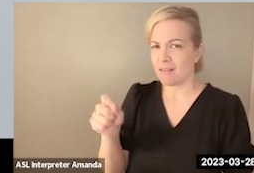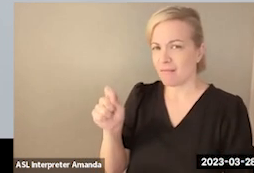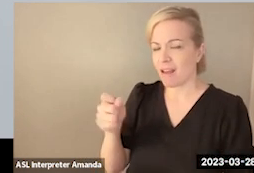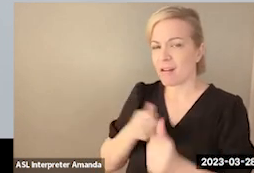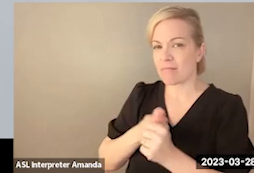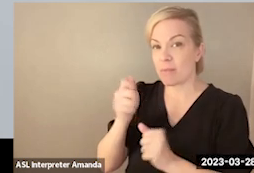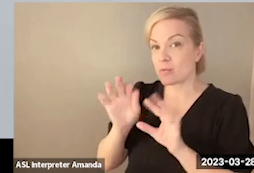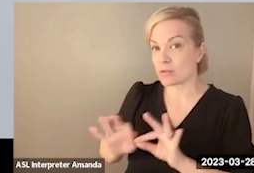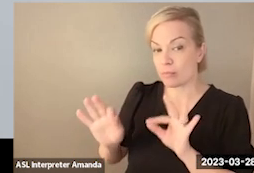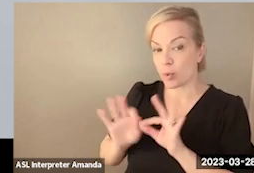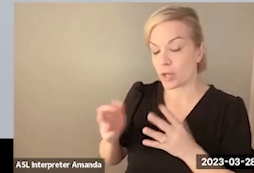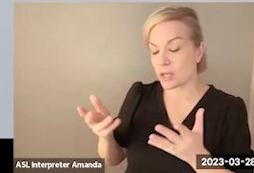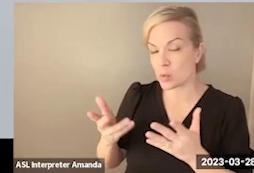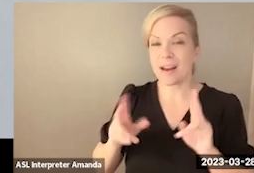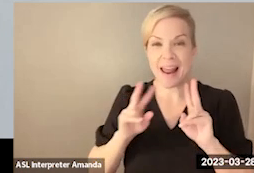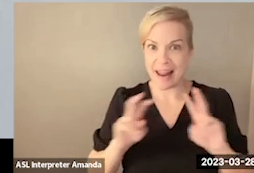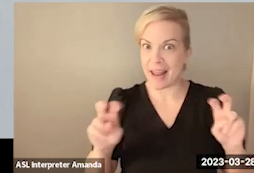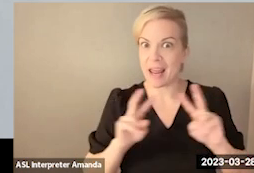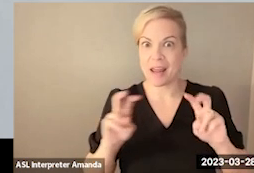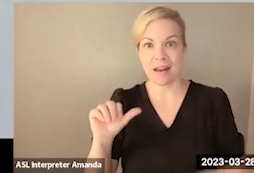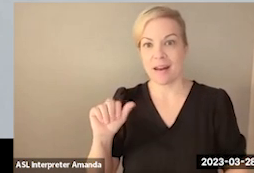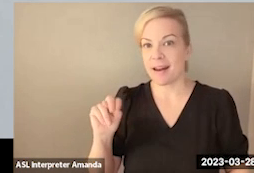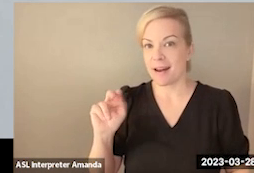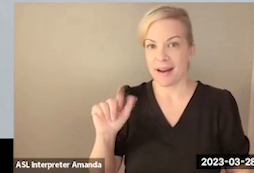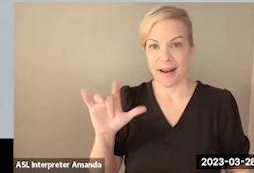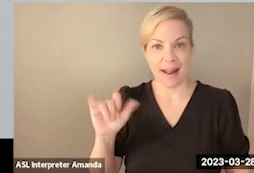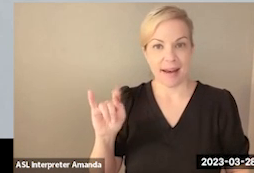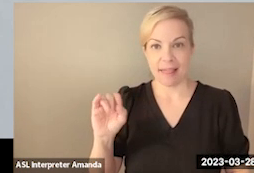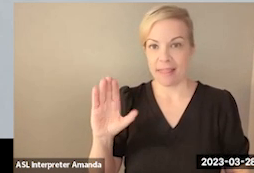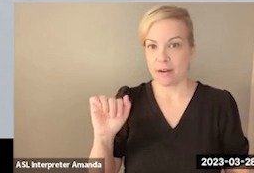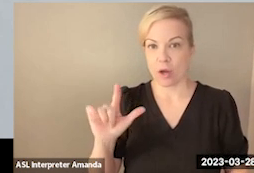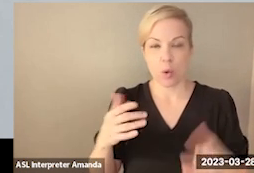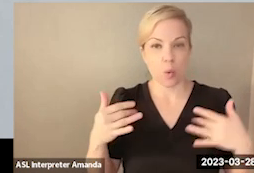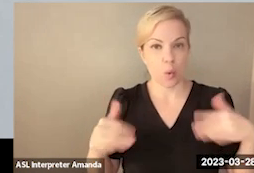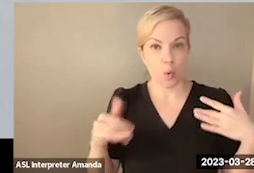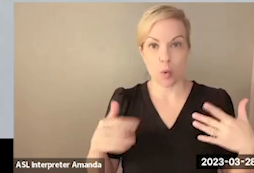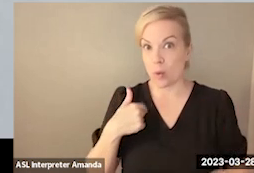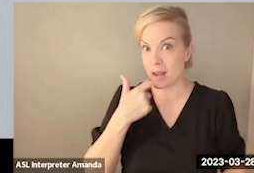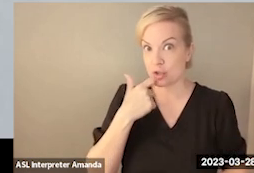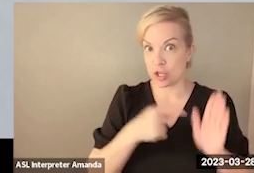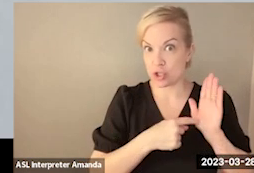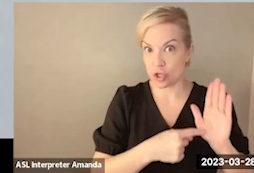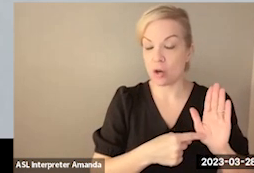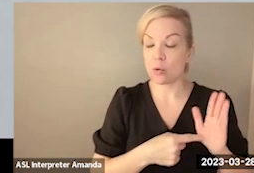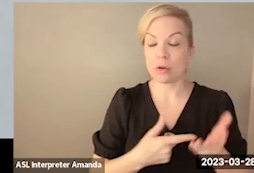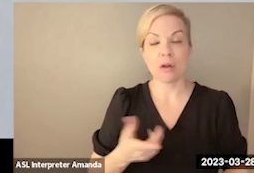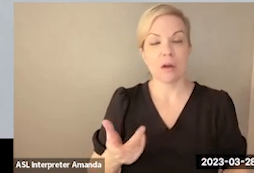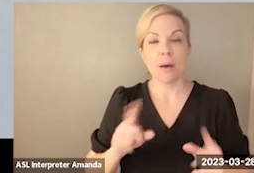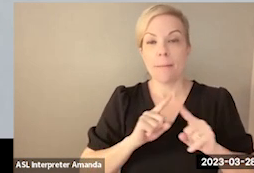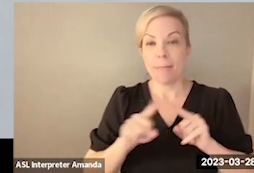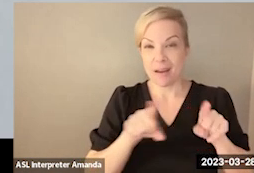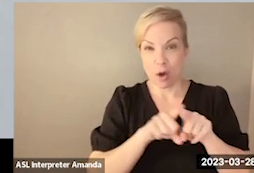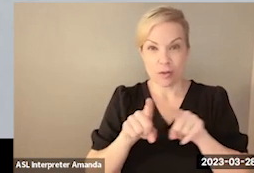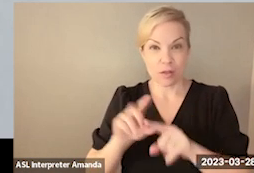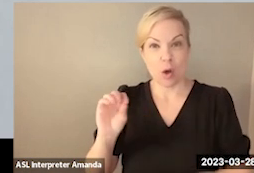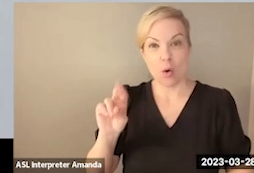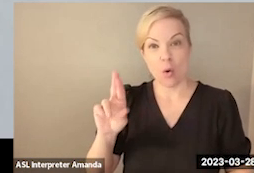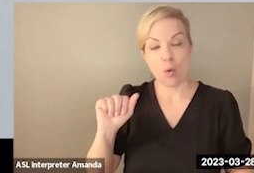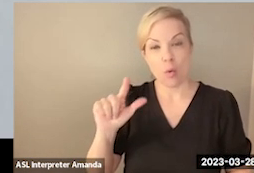Debbie Stine, Science & Technology Policy Academy: is analytical skills. So kind of like what I just showed in this presentation. But I also like oral and written communication skills